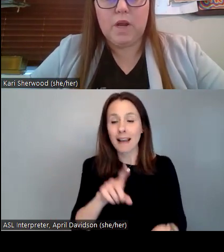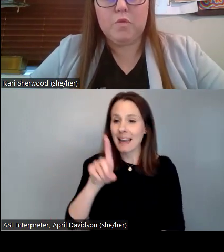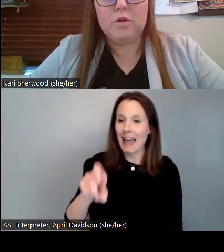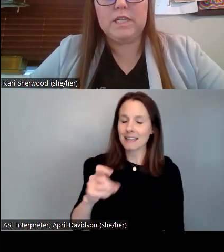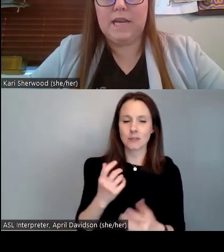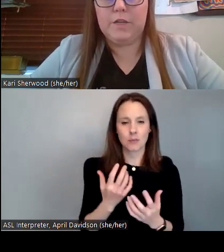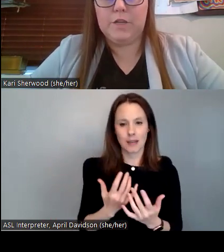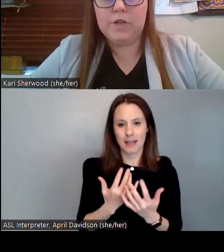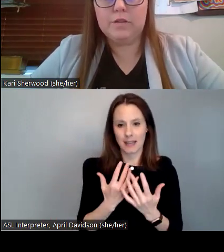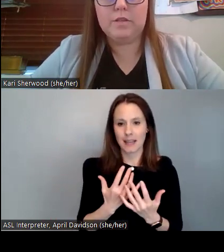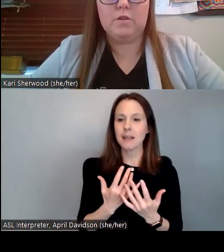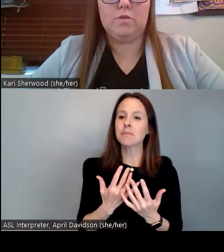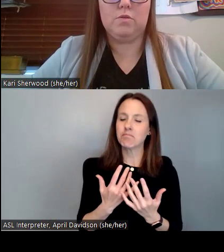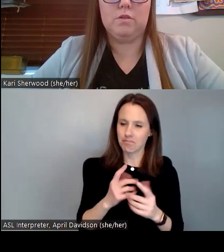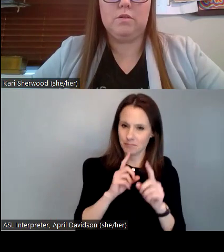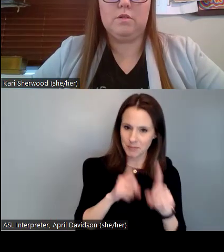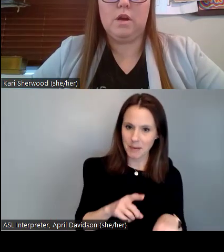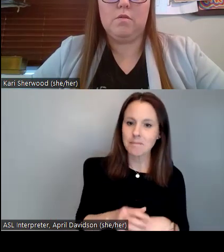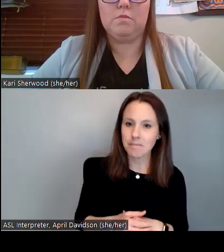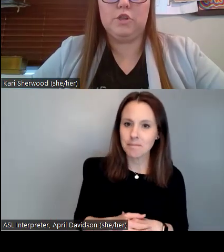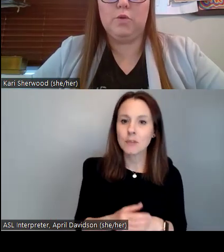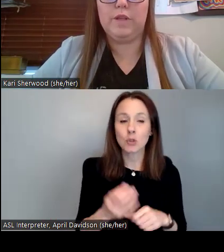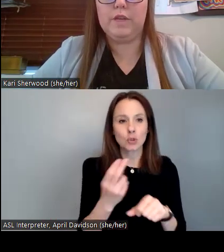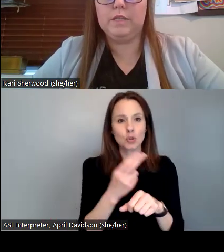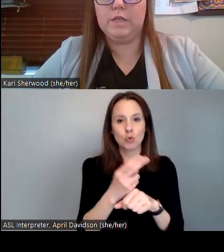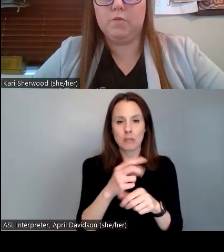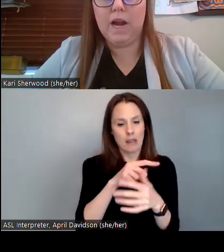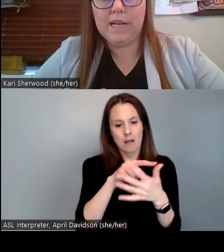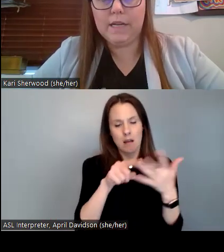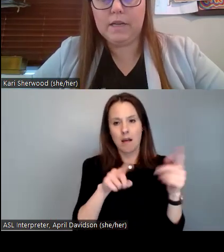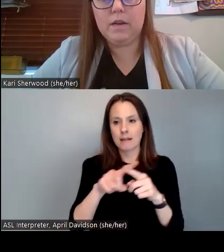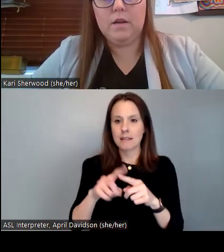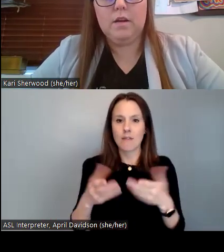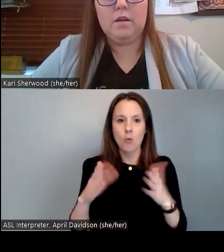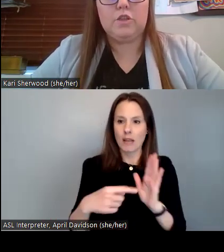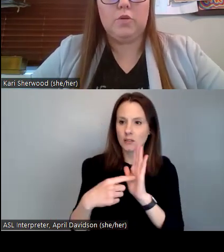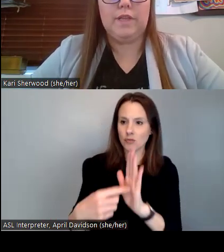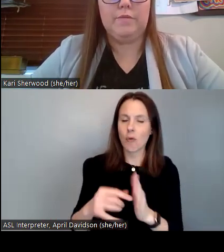representation. So, showing things in writing, showing